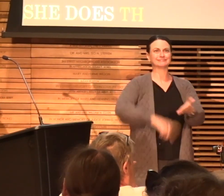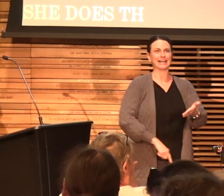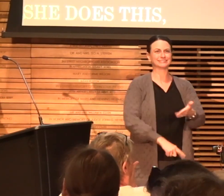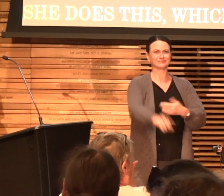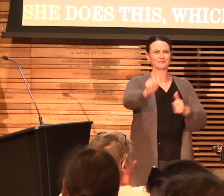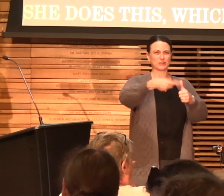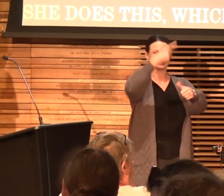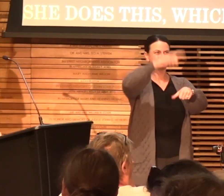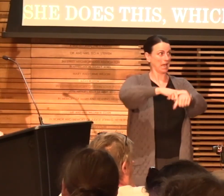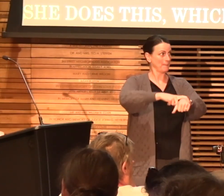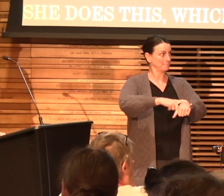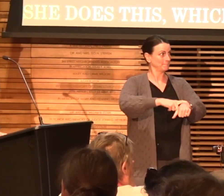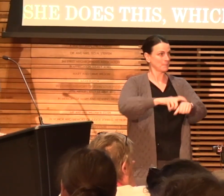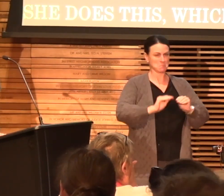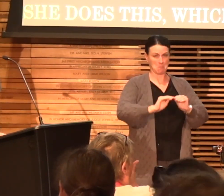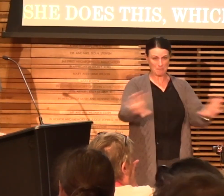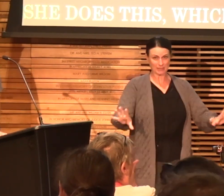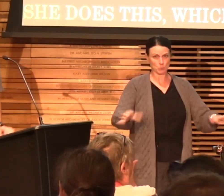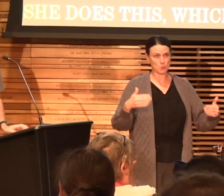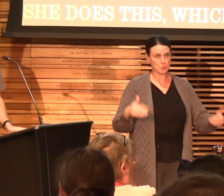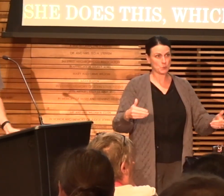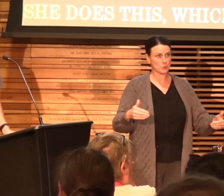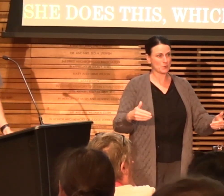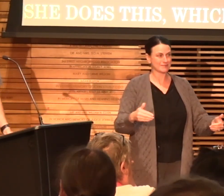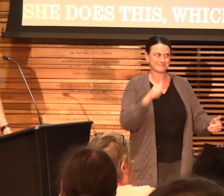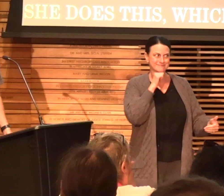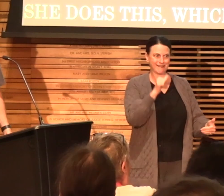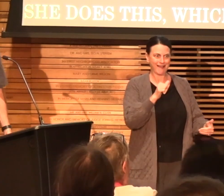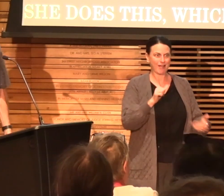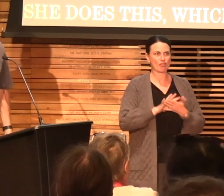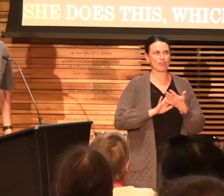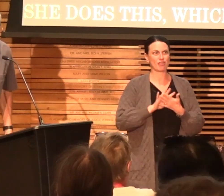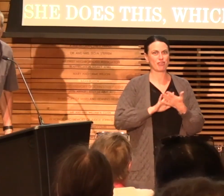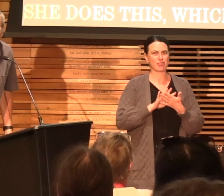for the first time, quite explicitly, this's not an accident.